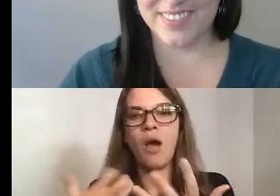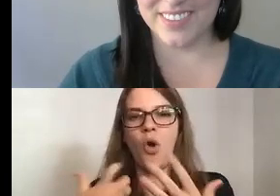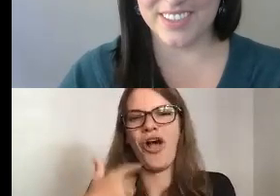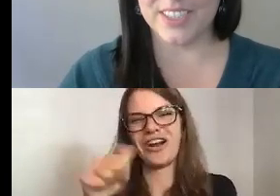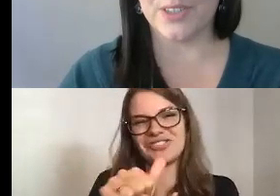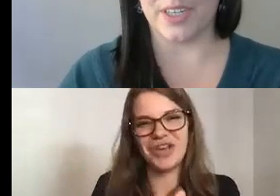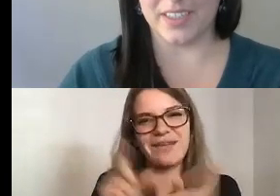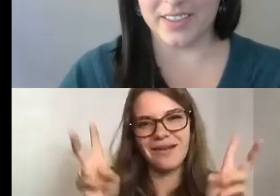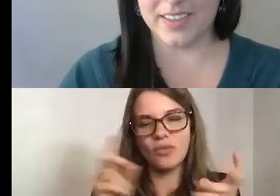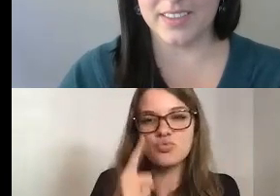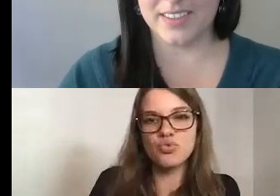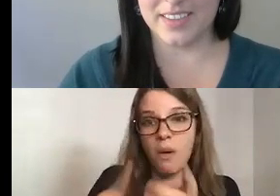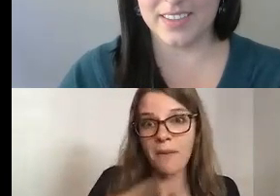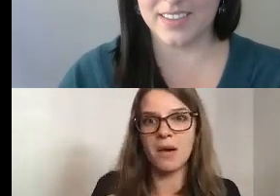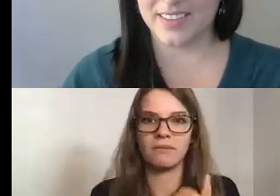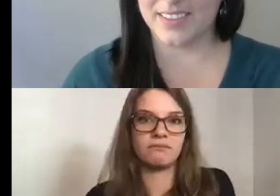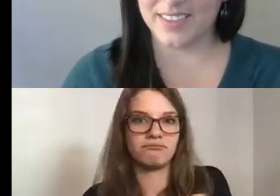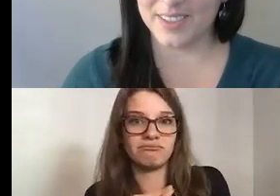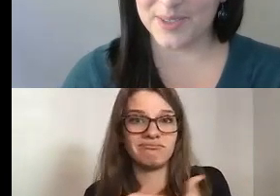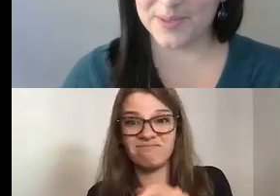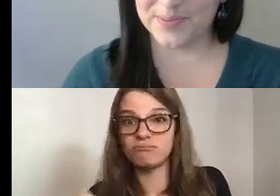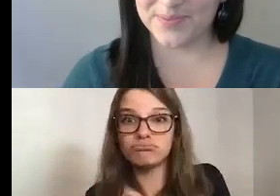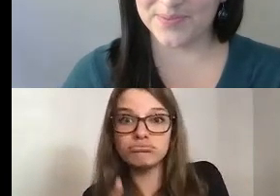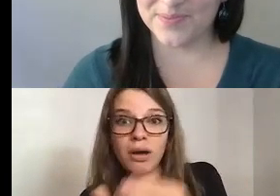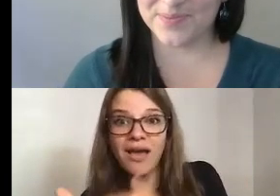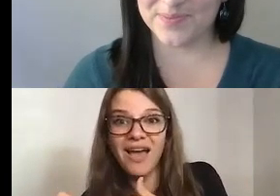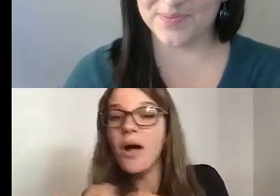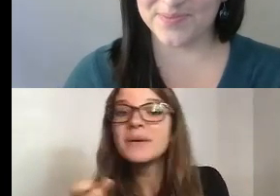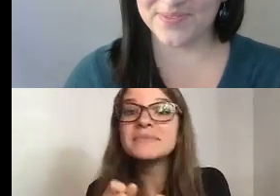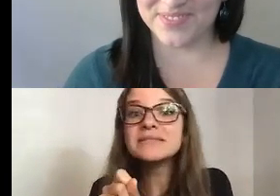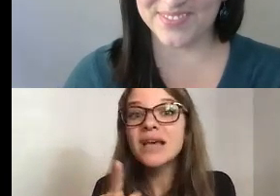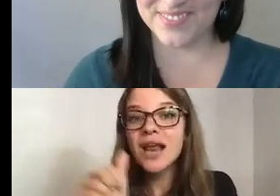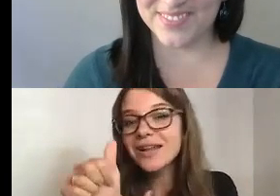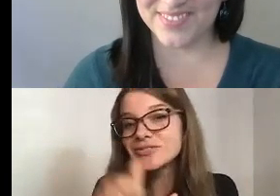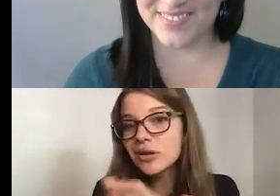about and so I think yeah just even like setting that agenda or being able to start off the session